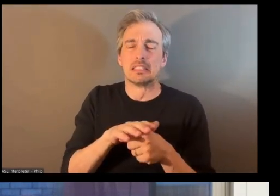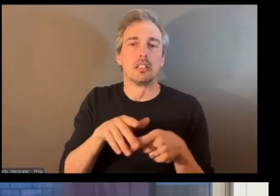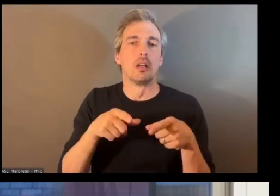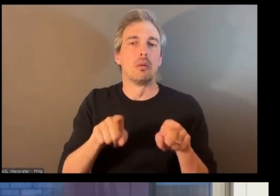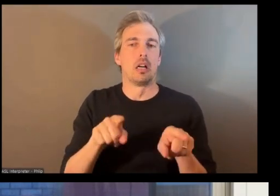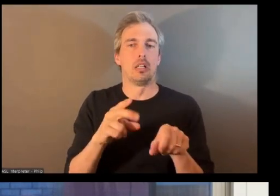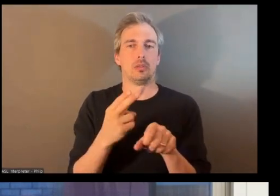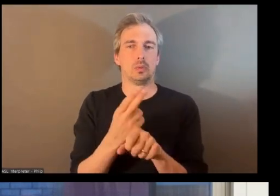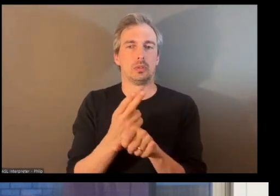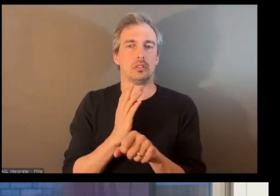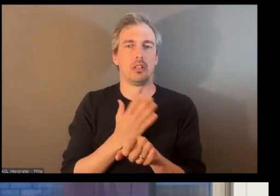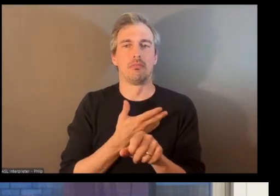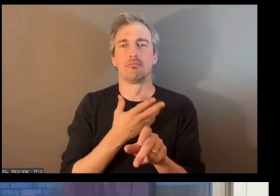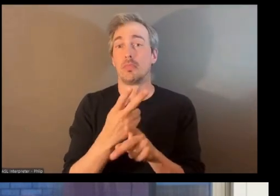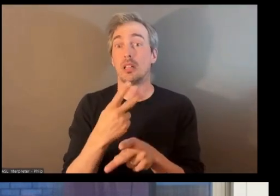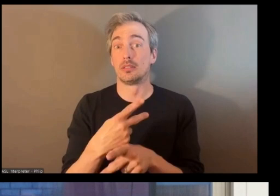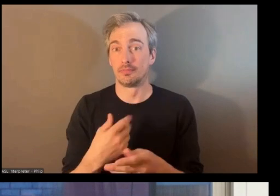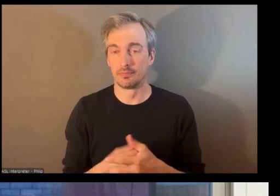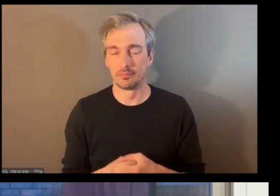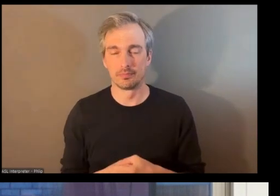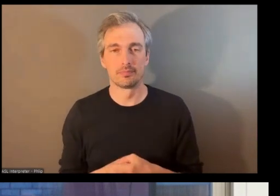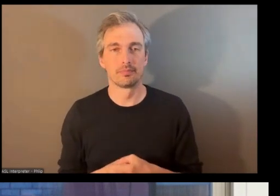All right. And with that in mind, let's talk presentation goals for today.